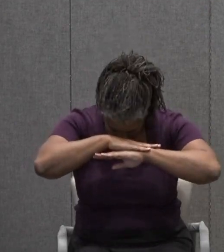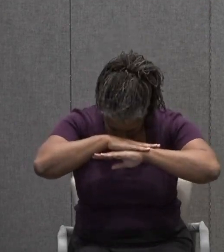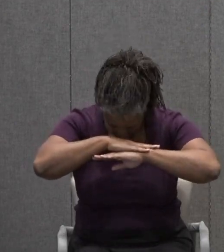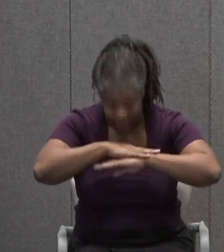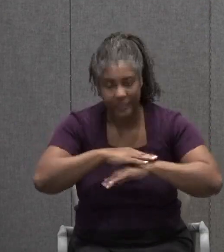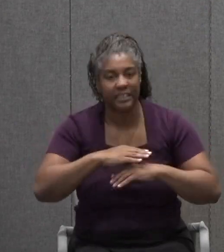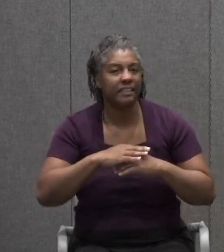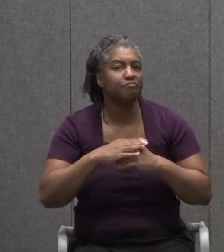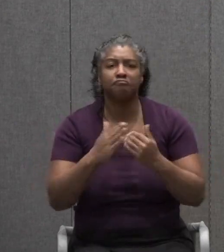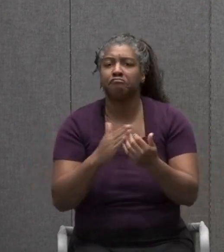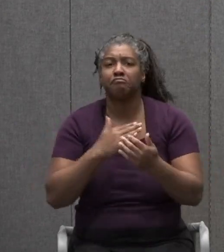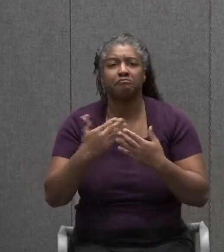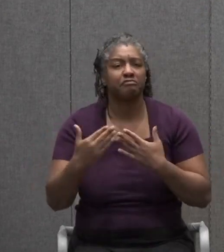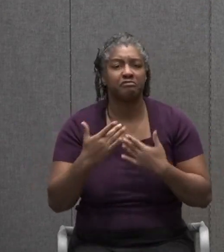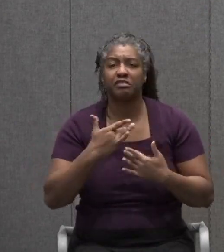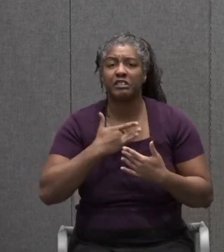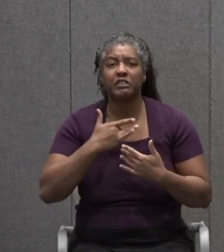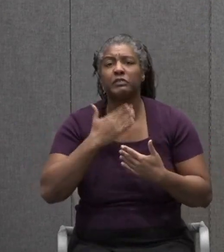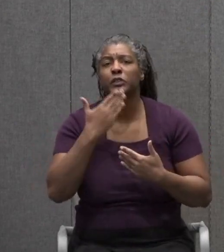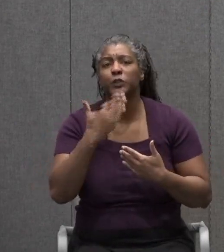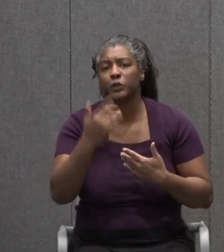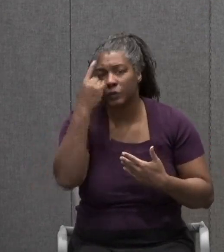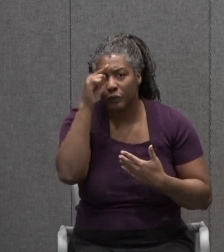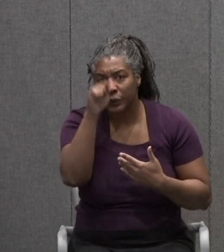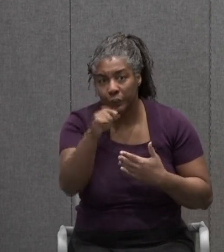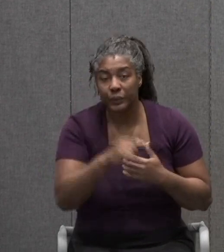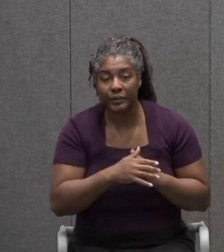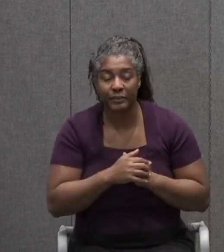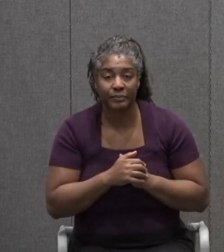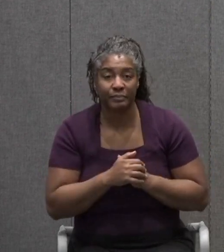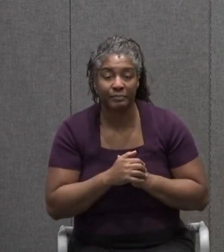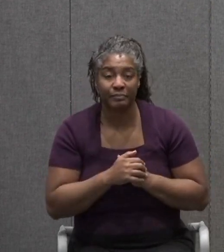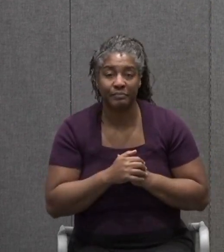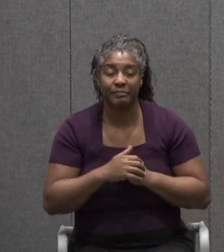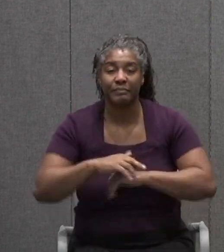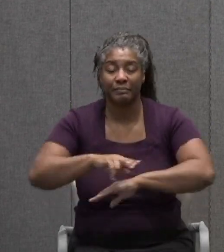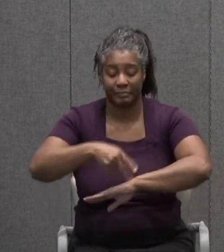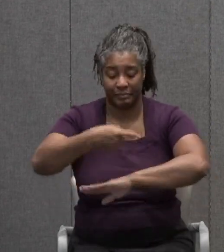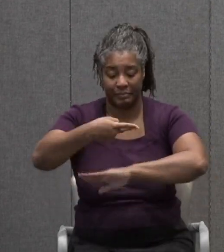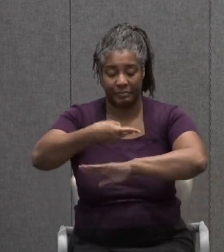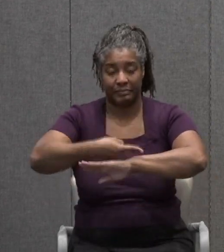But if you'd like to you can lay back and just relax with your arms